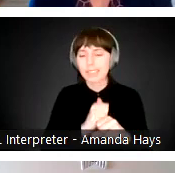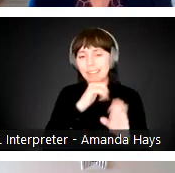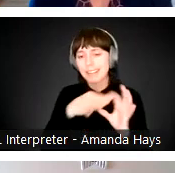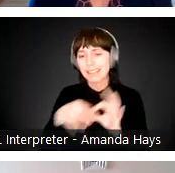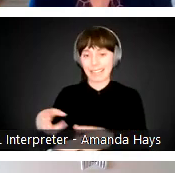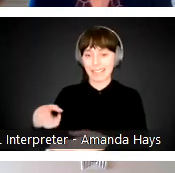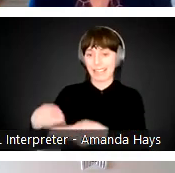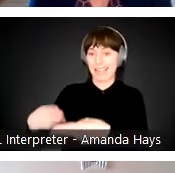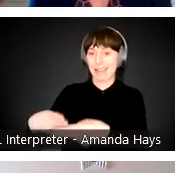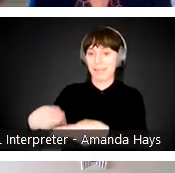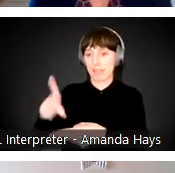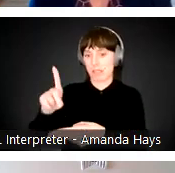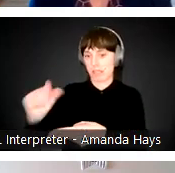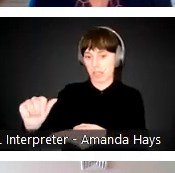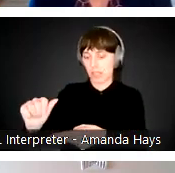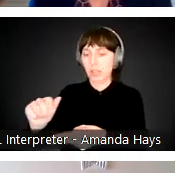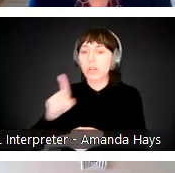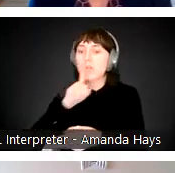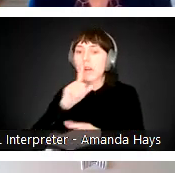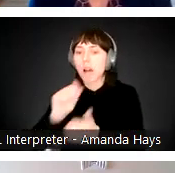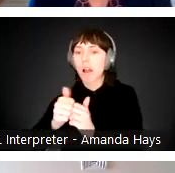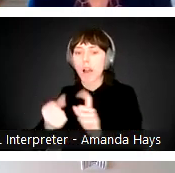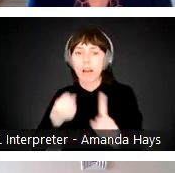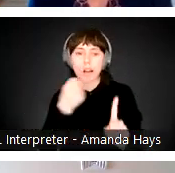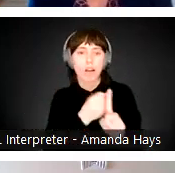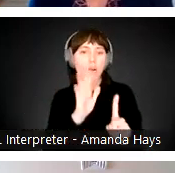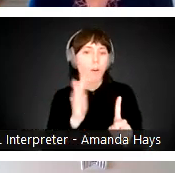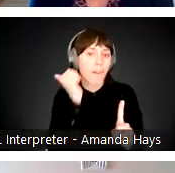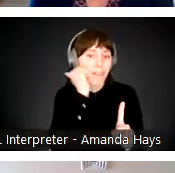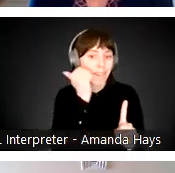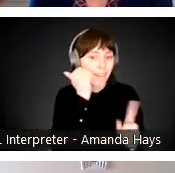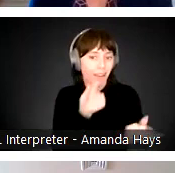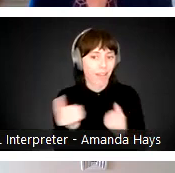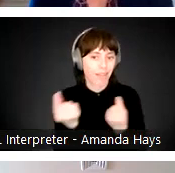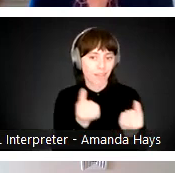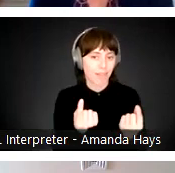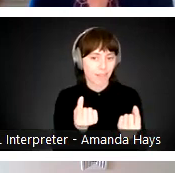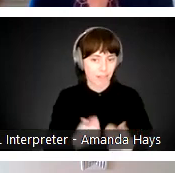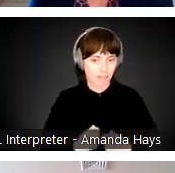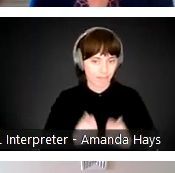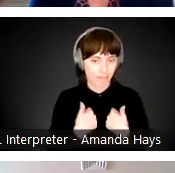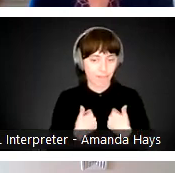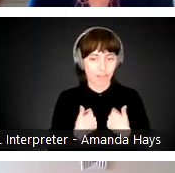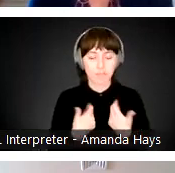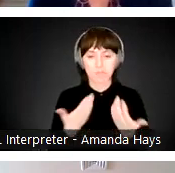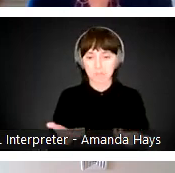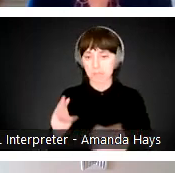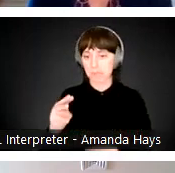more about whether it impacts your activities of daily living. A good